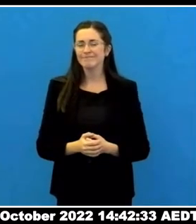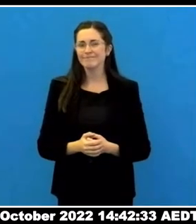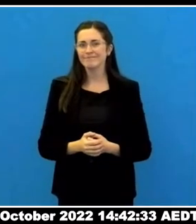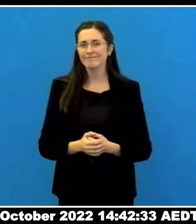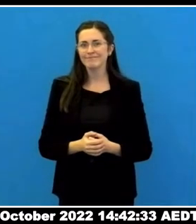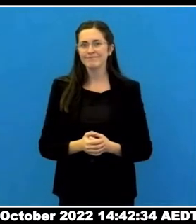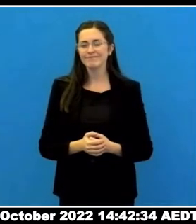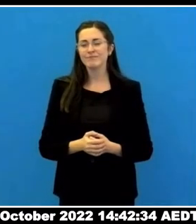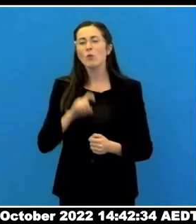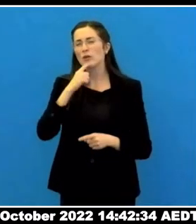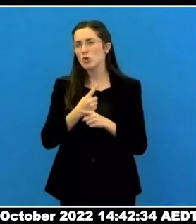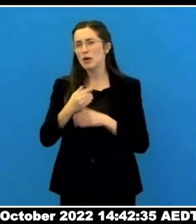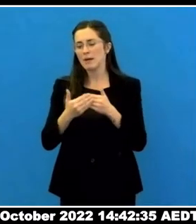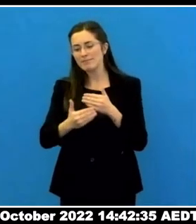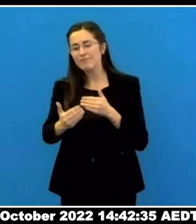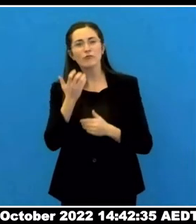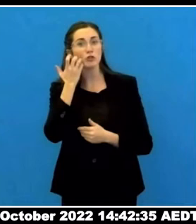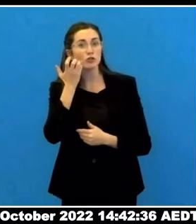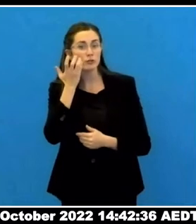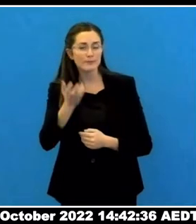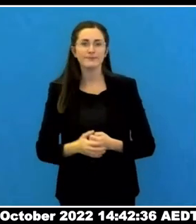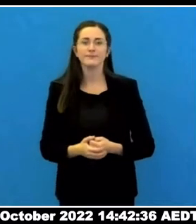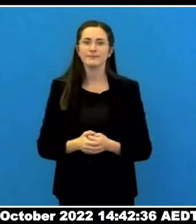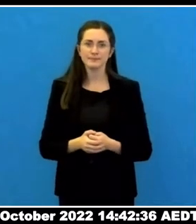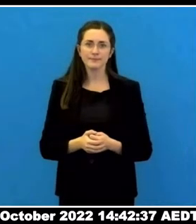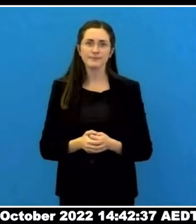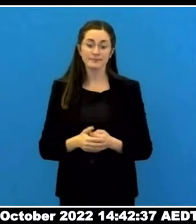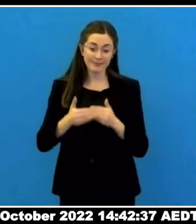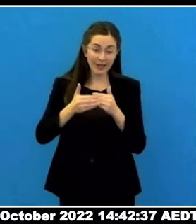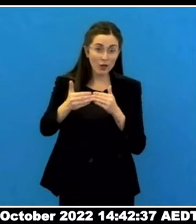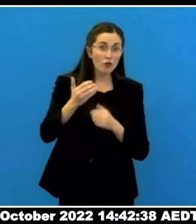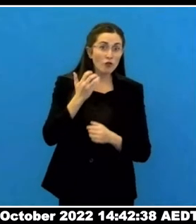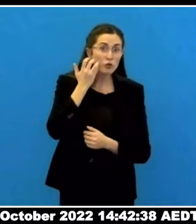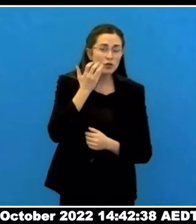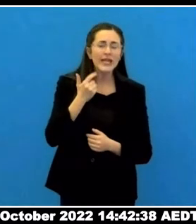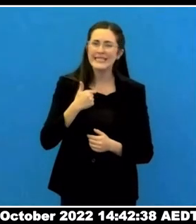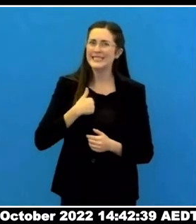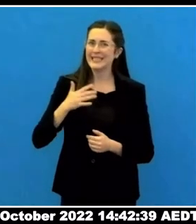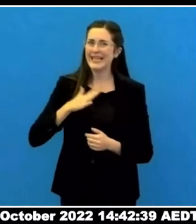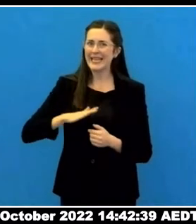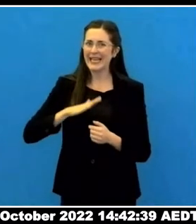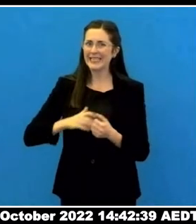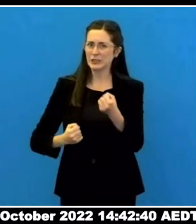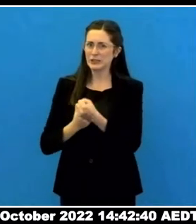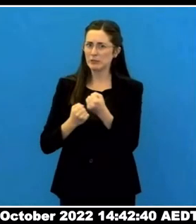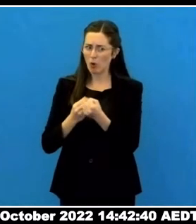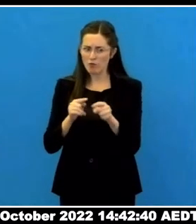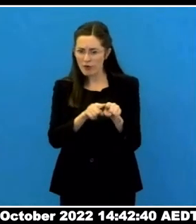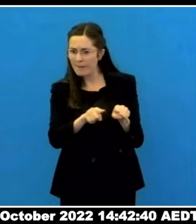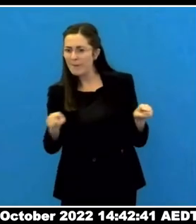The future. Going forward I really need support from the allied health specialist